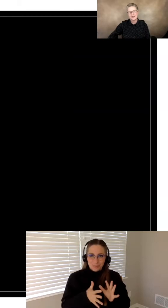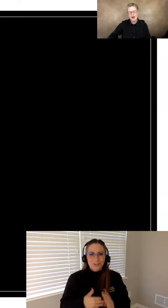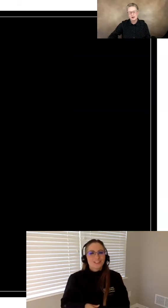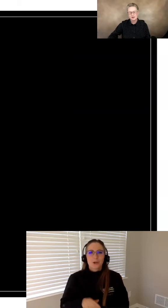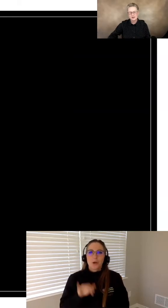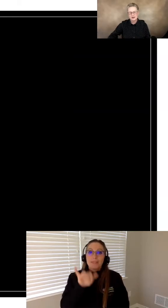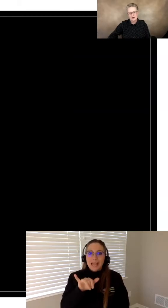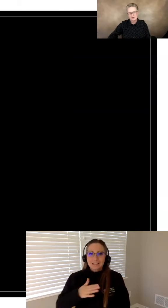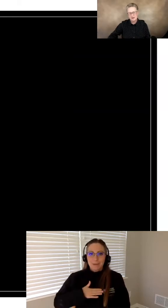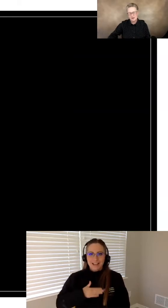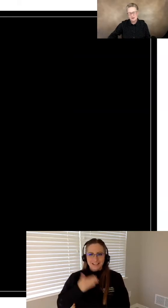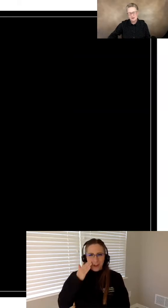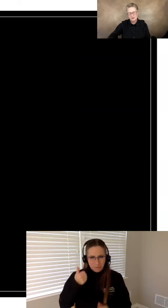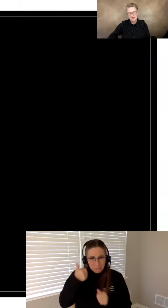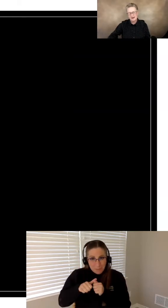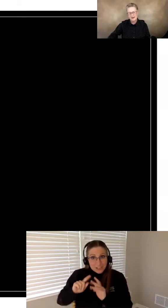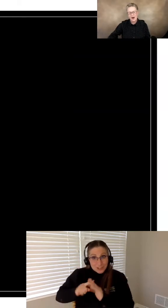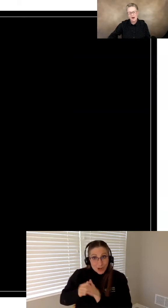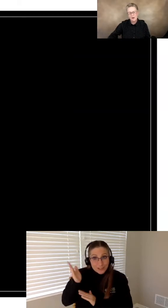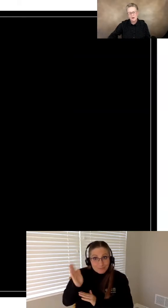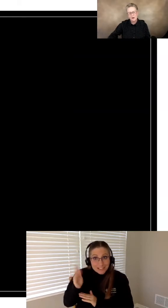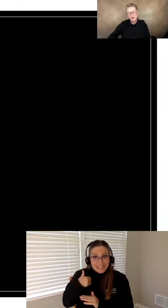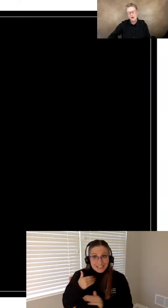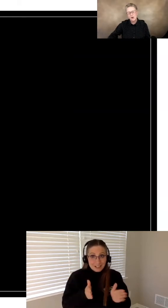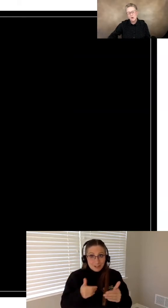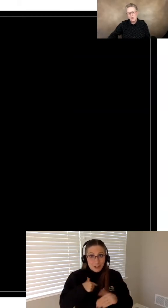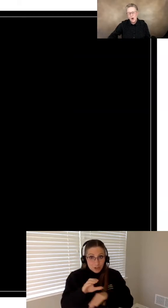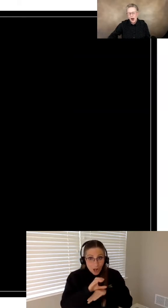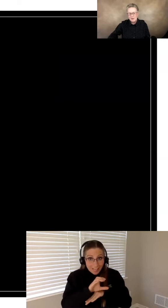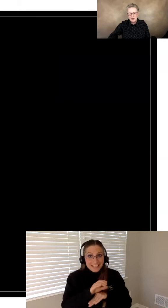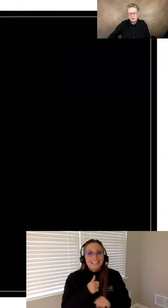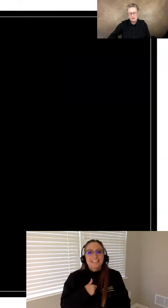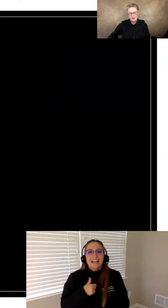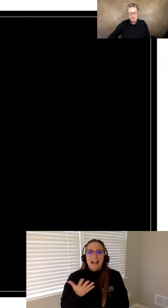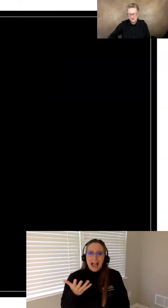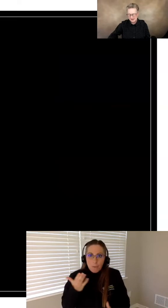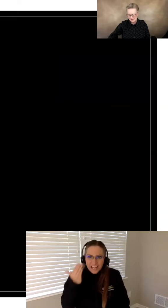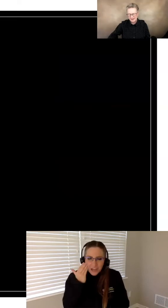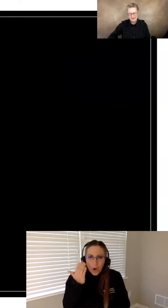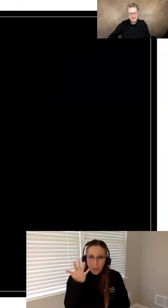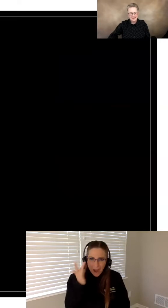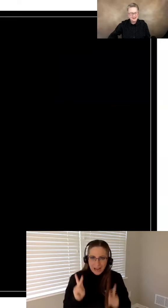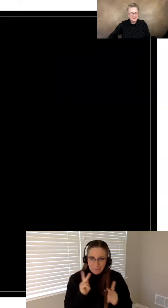analogy that I was telling you in the beginning, I want to know why people did what they did